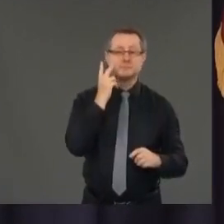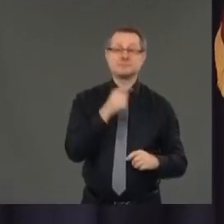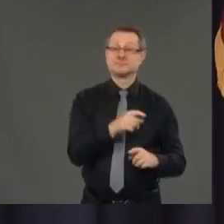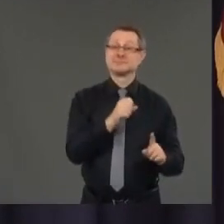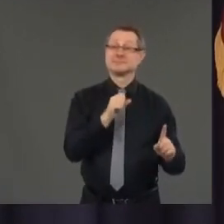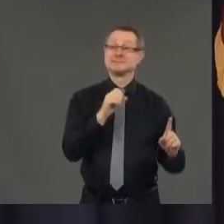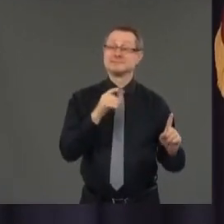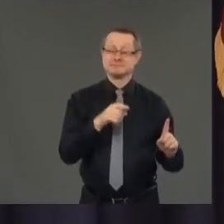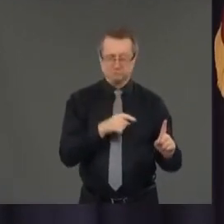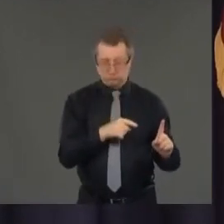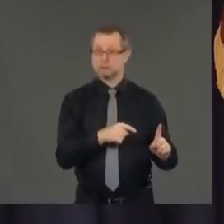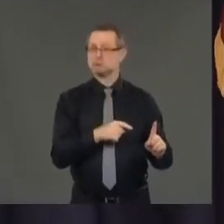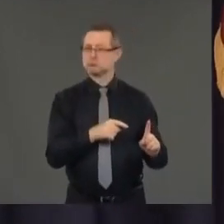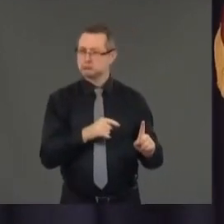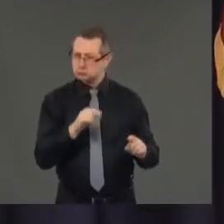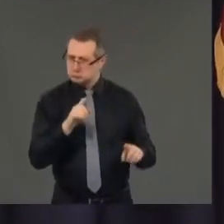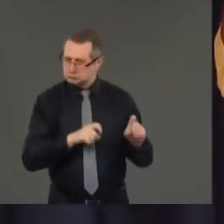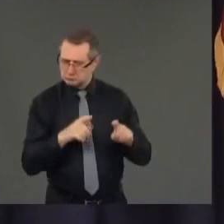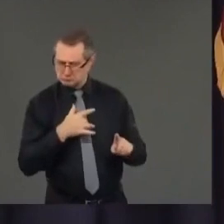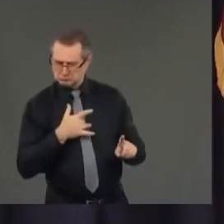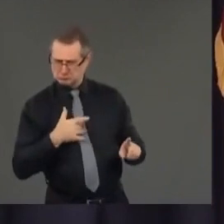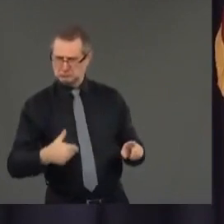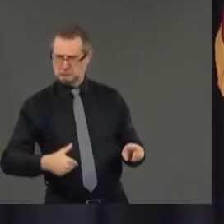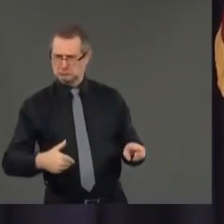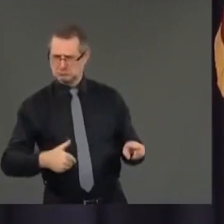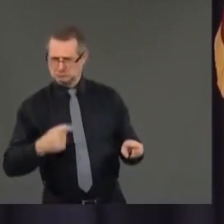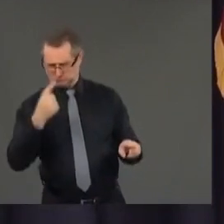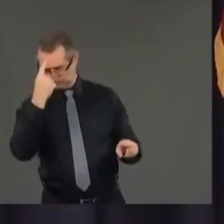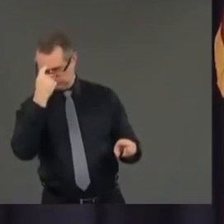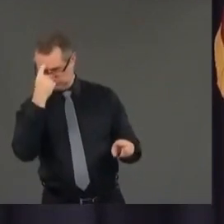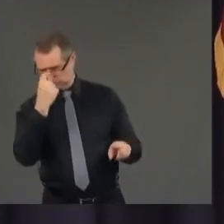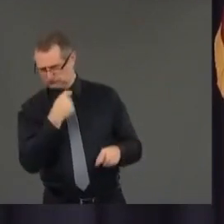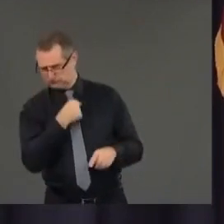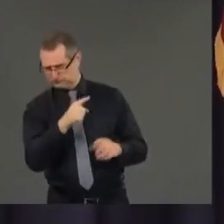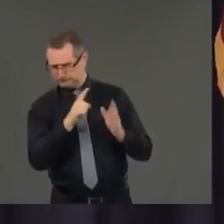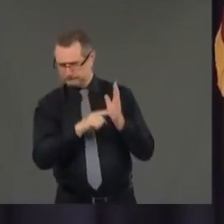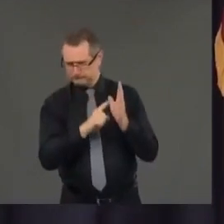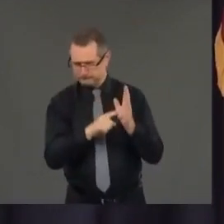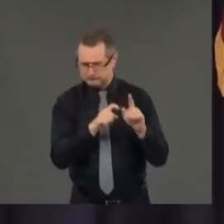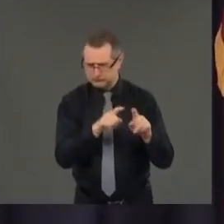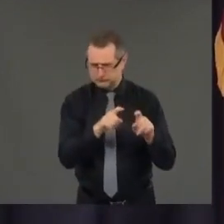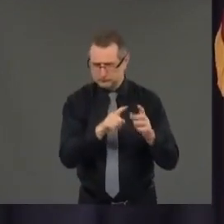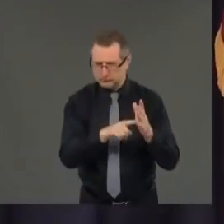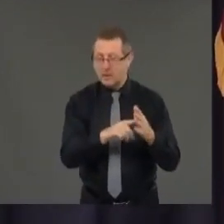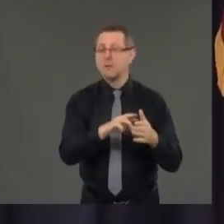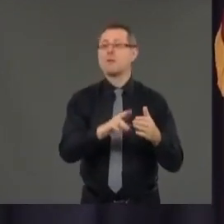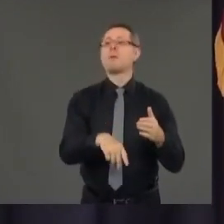WERE SYMPTOMATIC THEY WERE ALWAYS BEING TEST